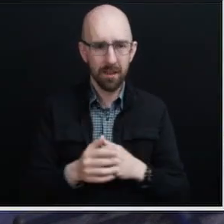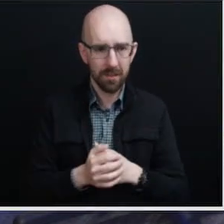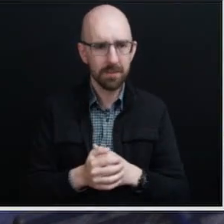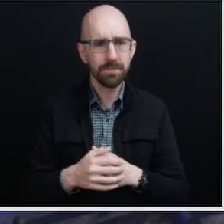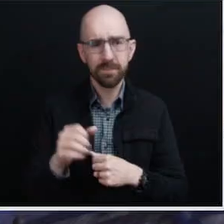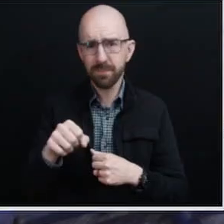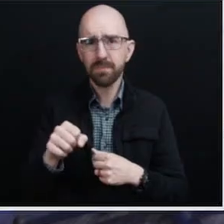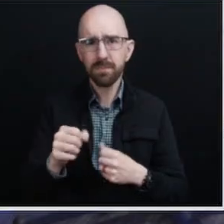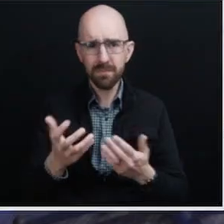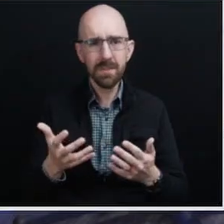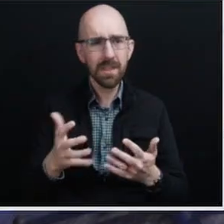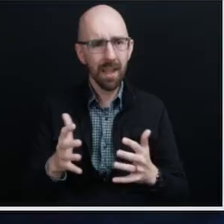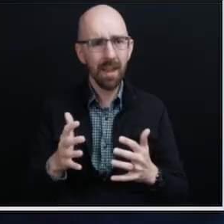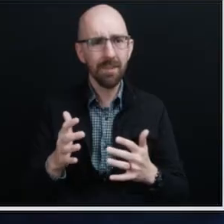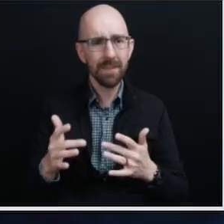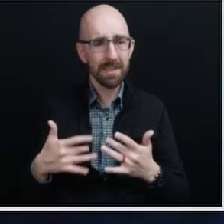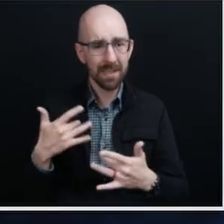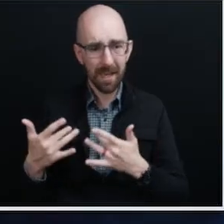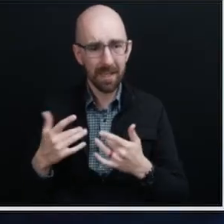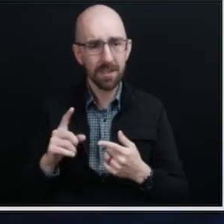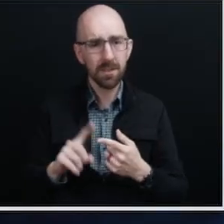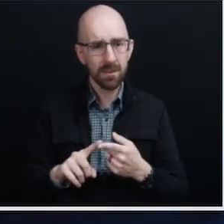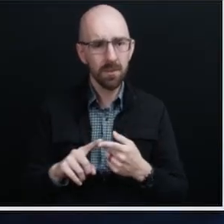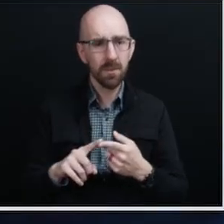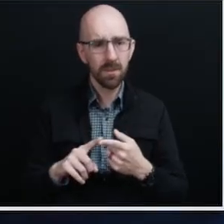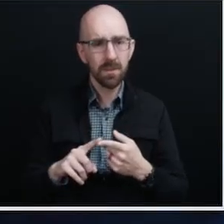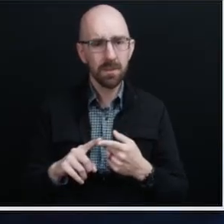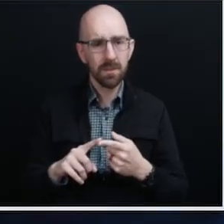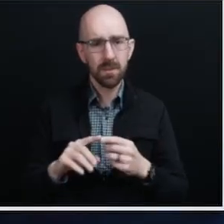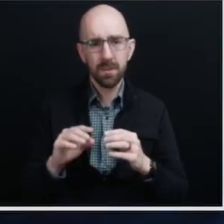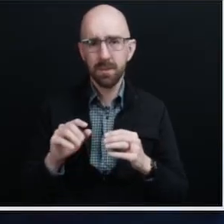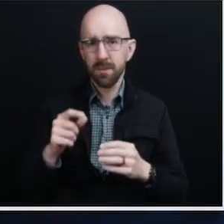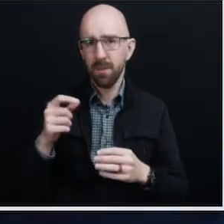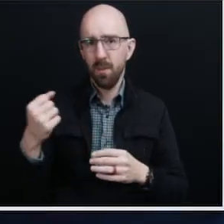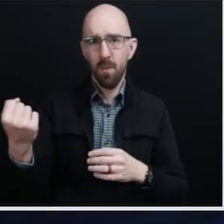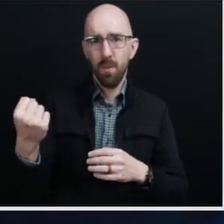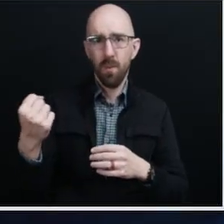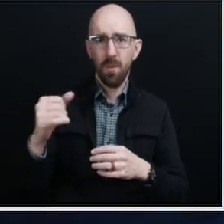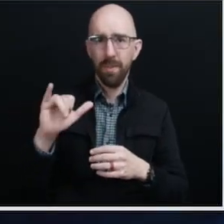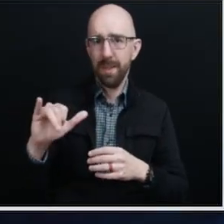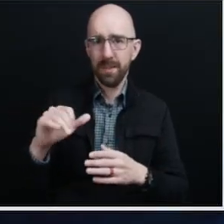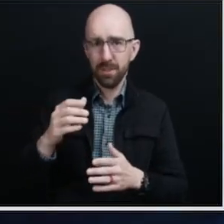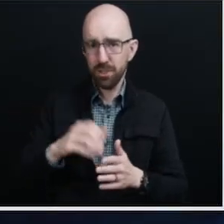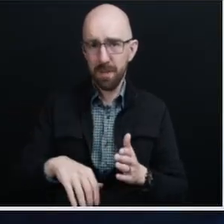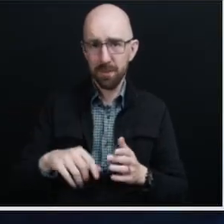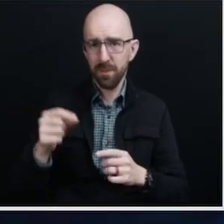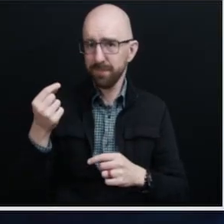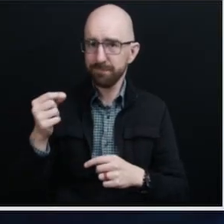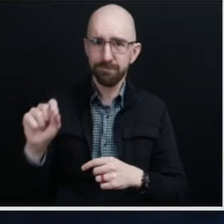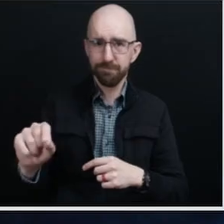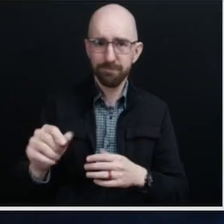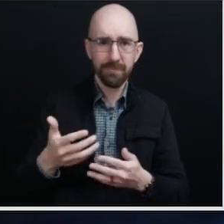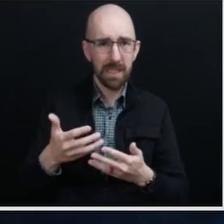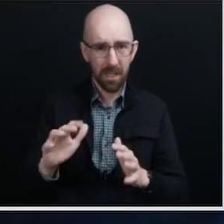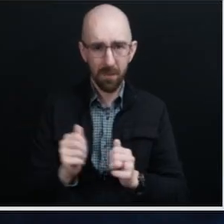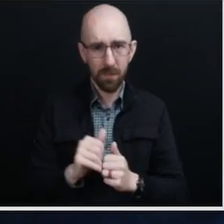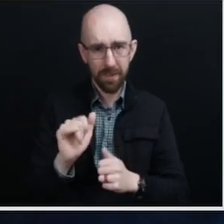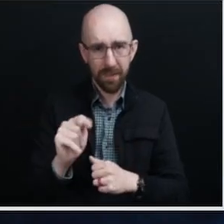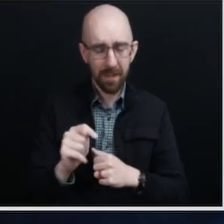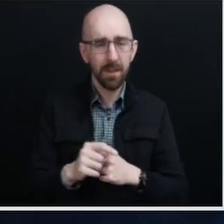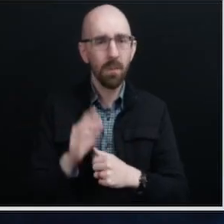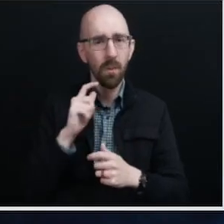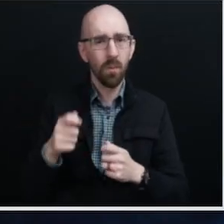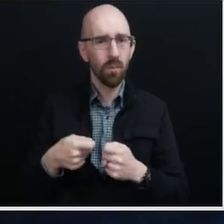kind of exciting to put a pin in this chapter move on and be done. I think it will wrap up hopefully